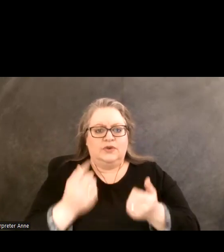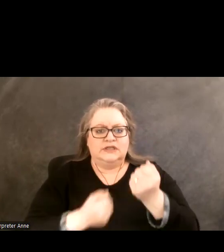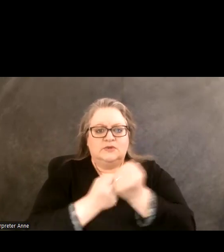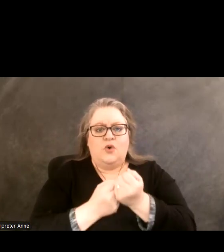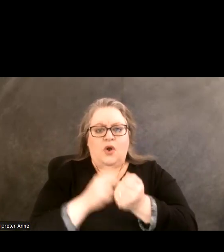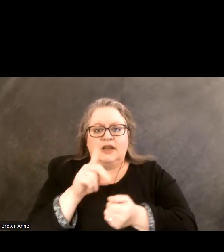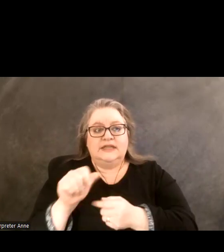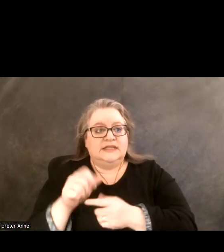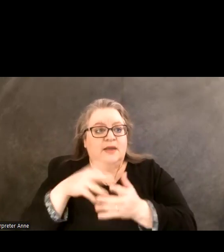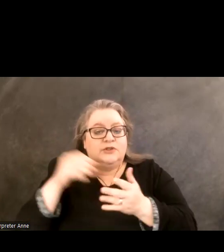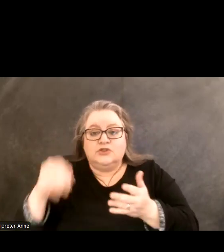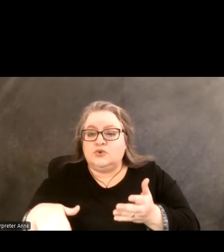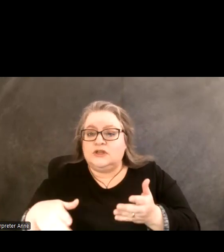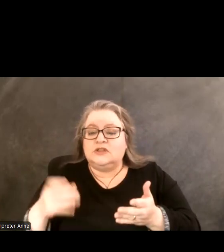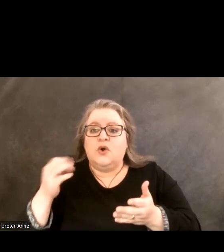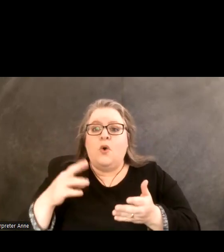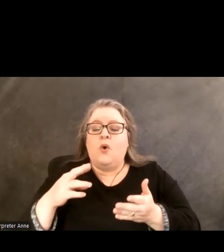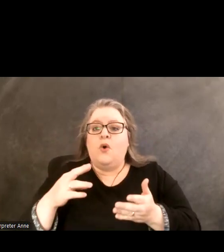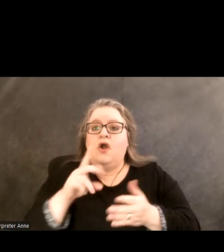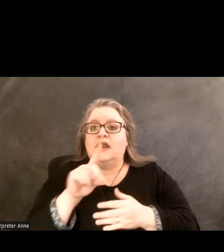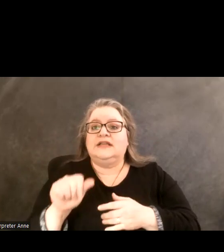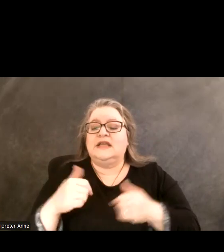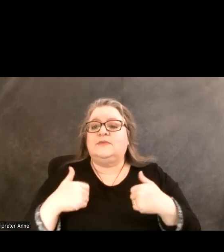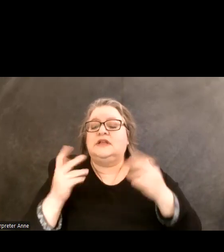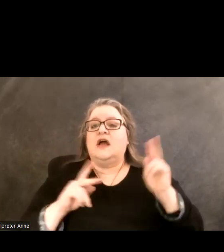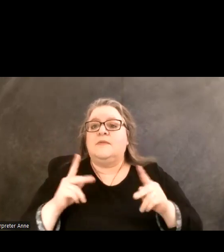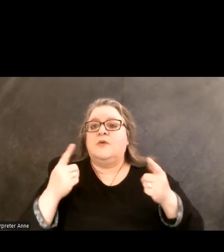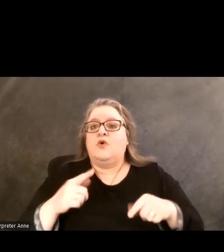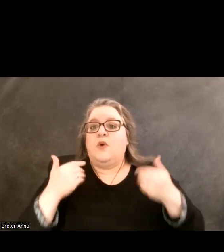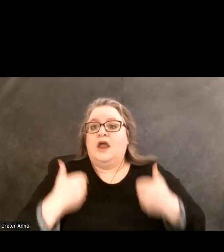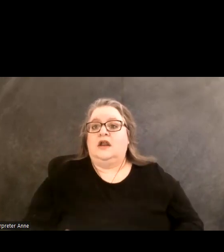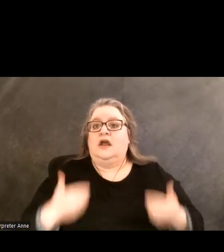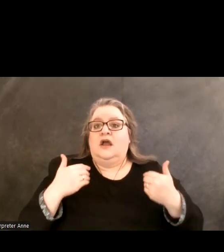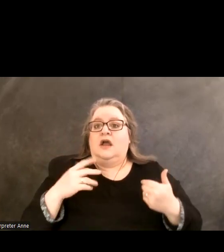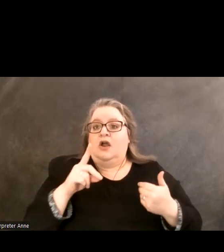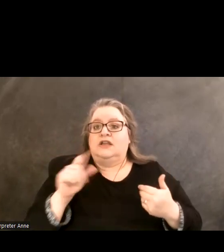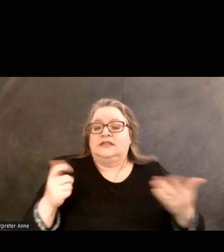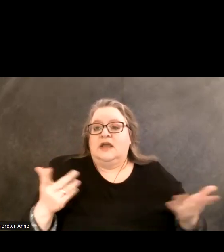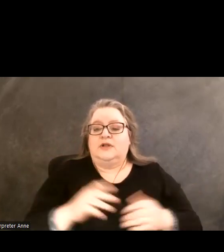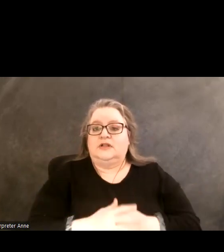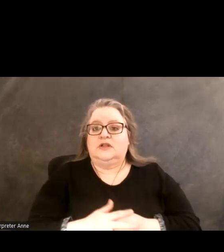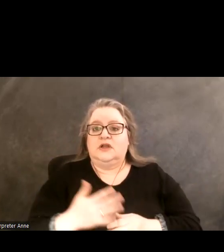students or disabled young people when we ourselves are disabled? How do we meet our access needs when we're trying